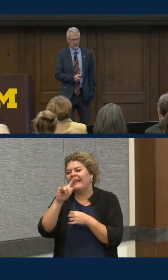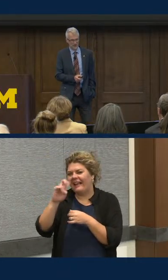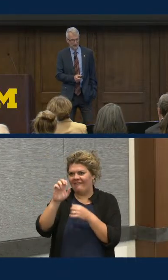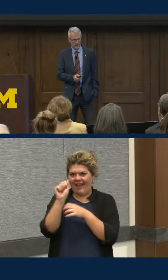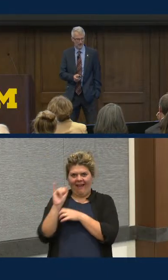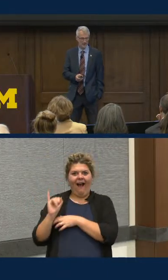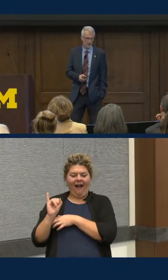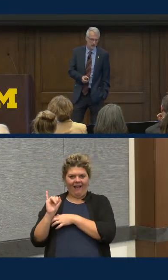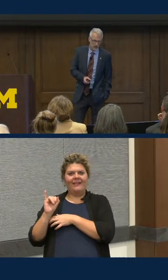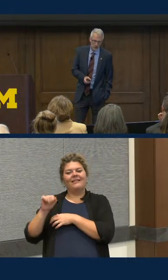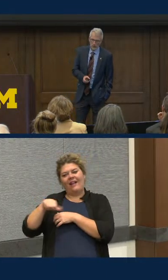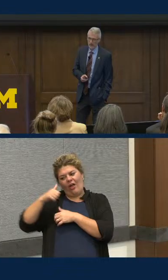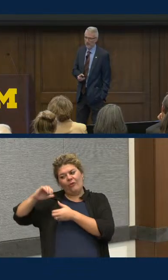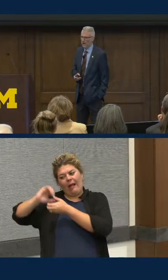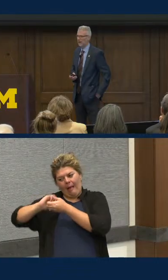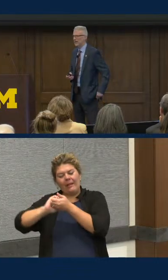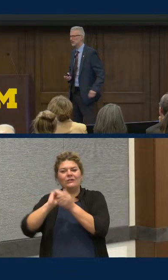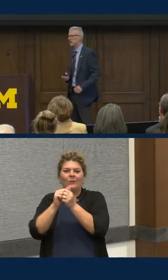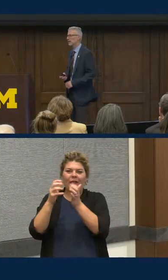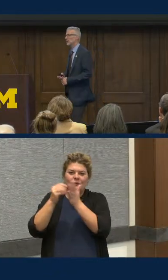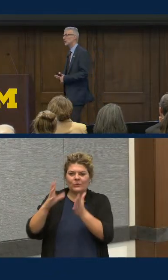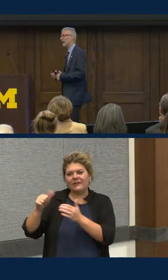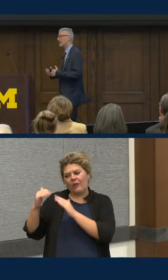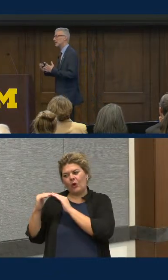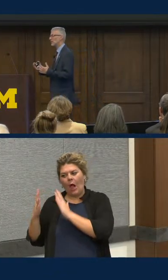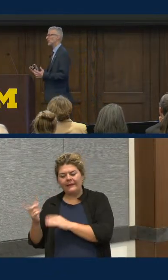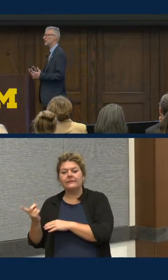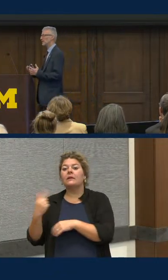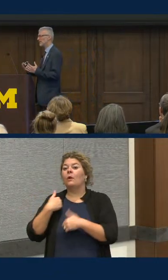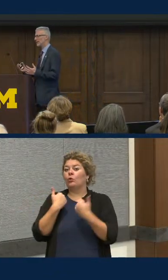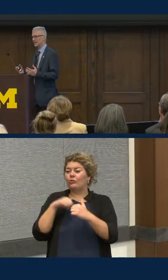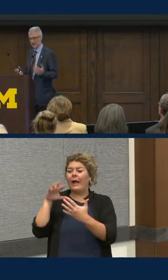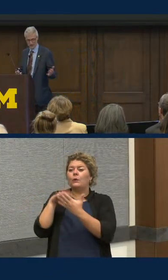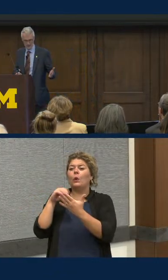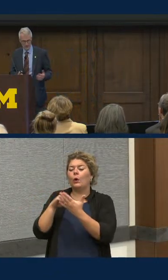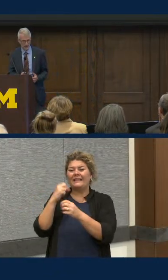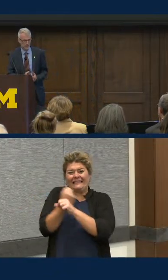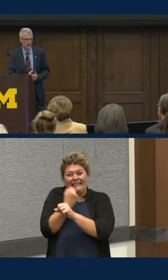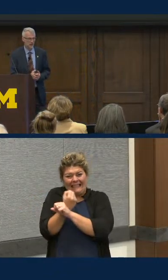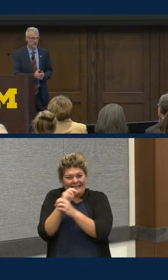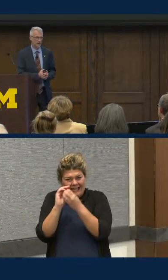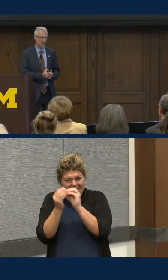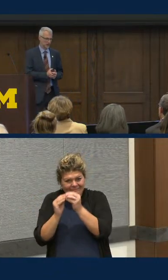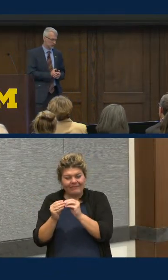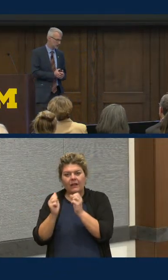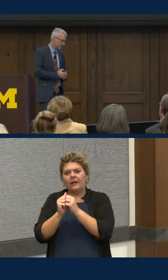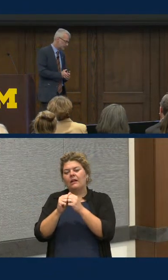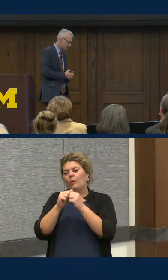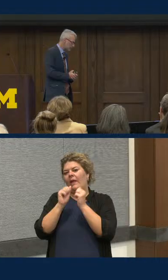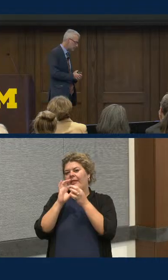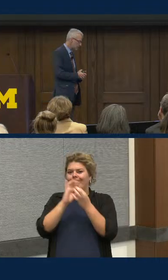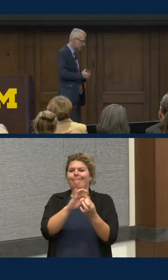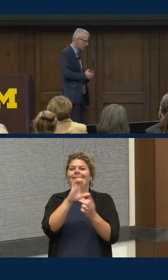generative and with the students and colleagues we are trying to learn the statistics in this